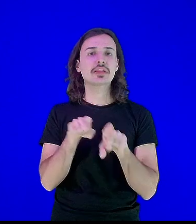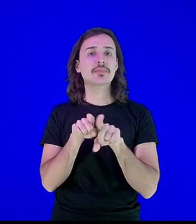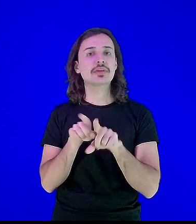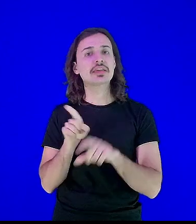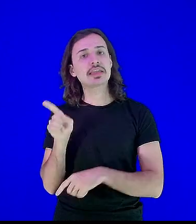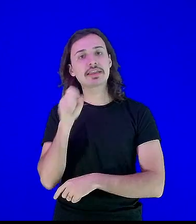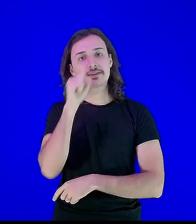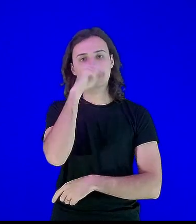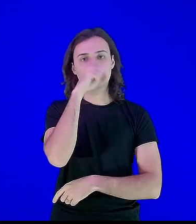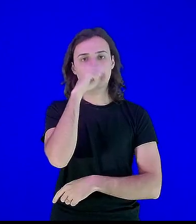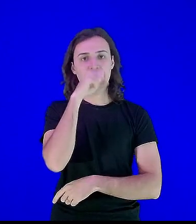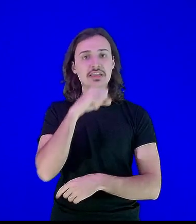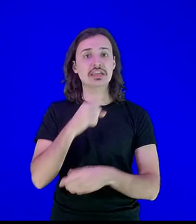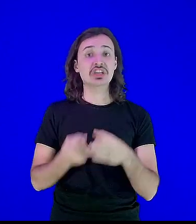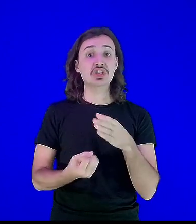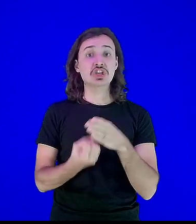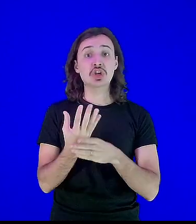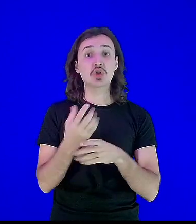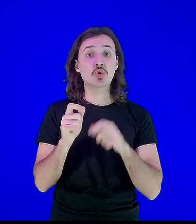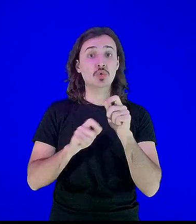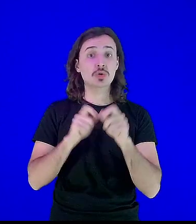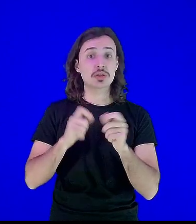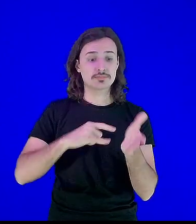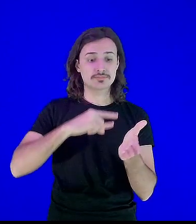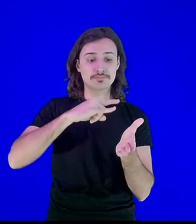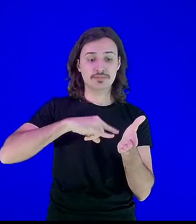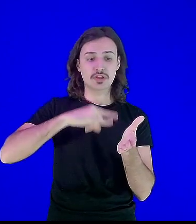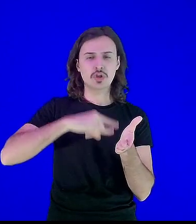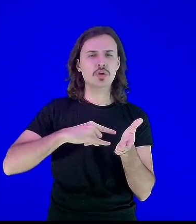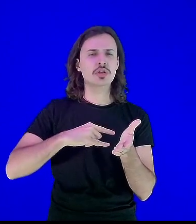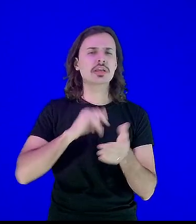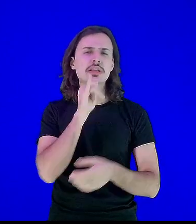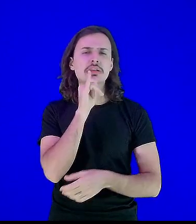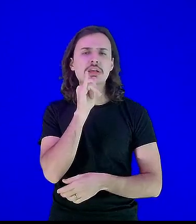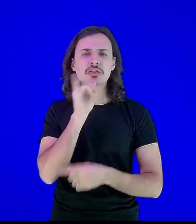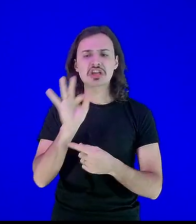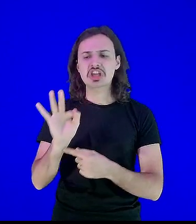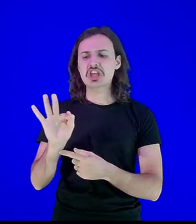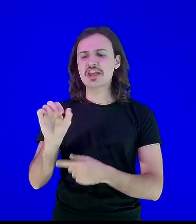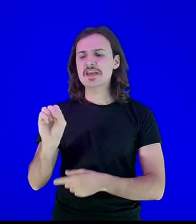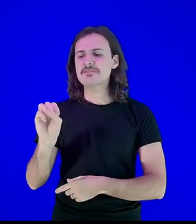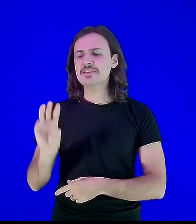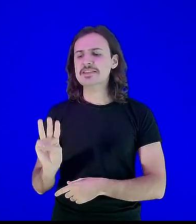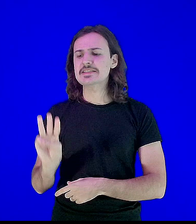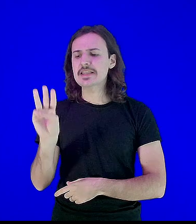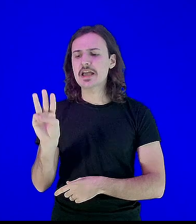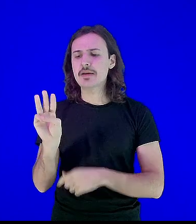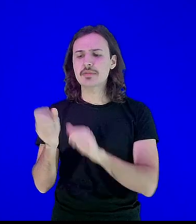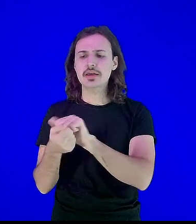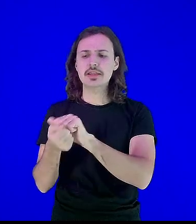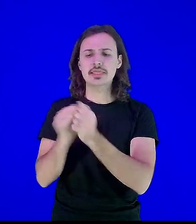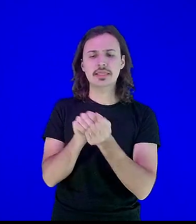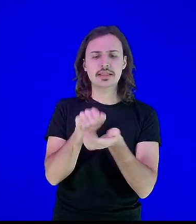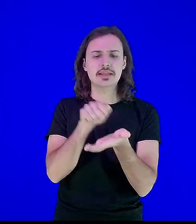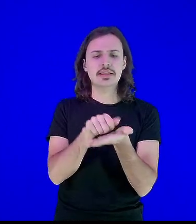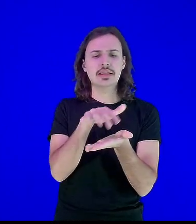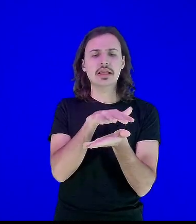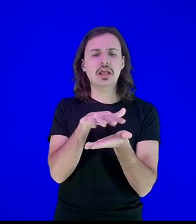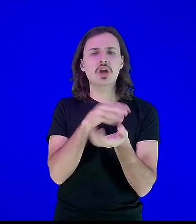how to, maybe, convert FSW to SignWriting on the web so, many thanks to Steve